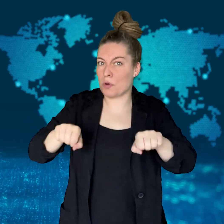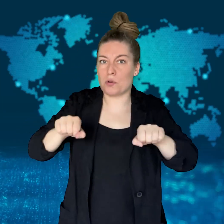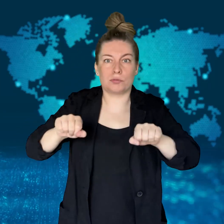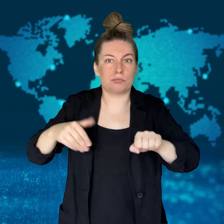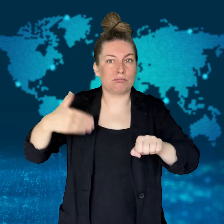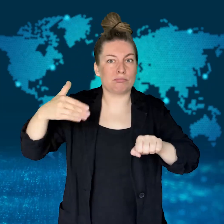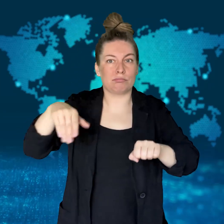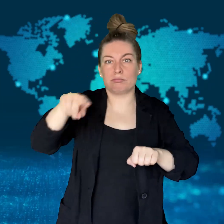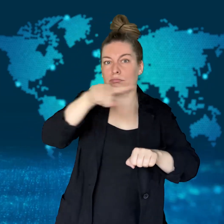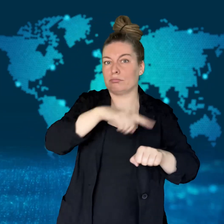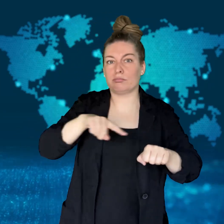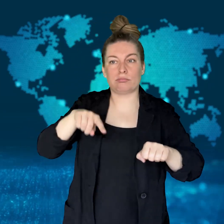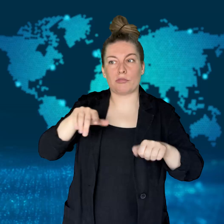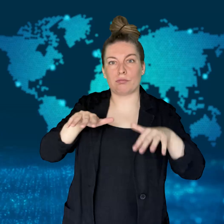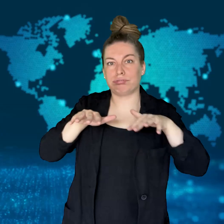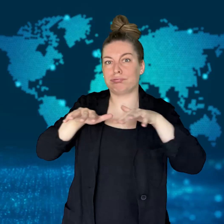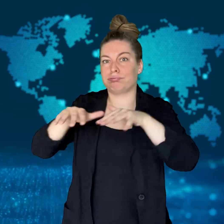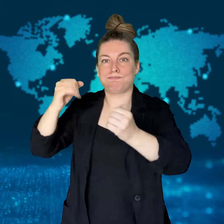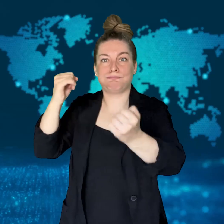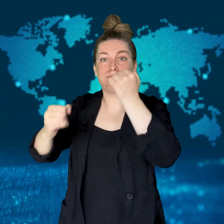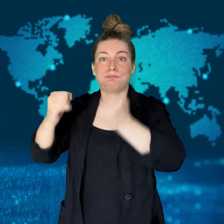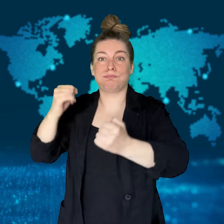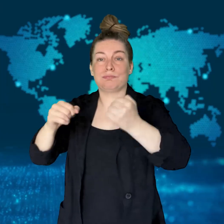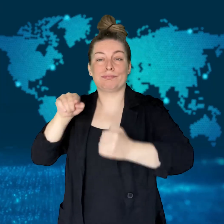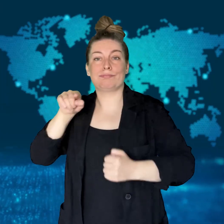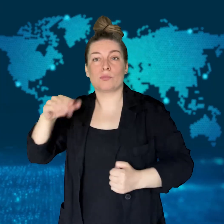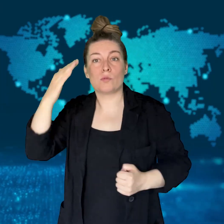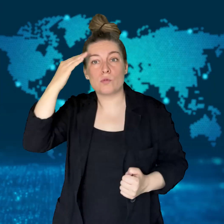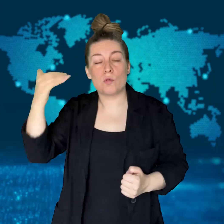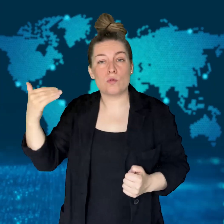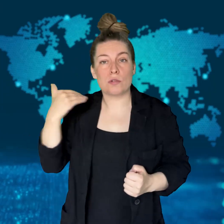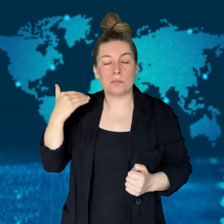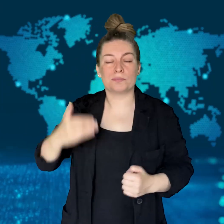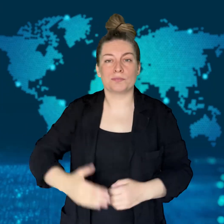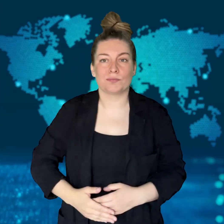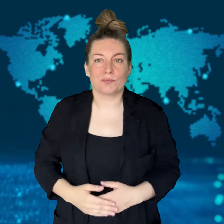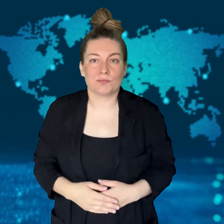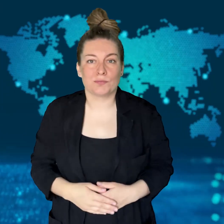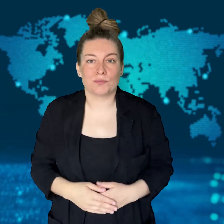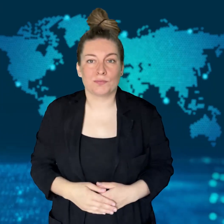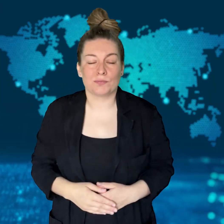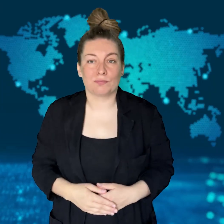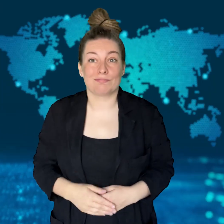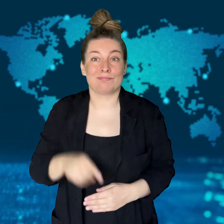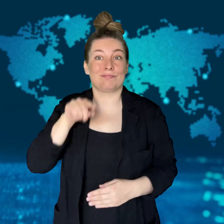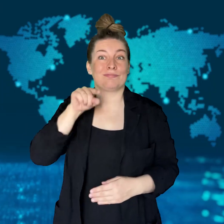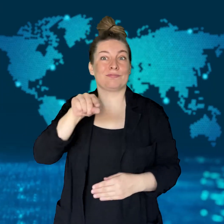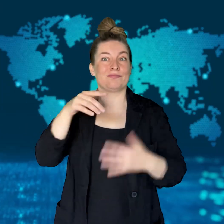The country showed aggression through a simulation of